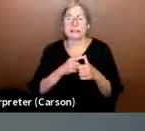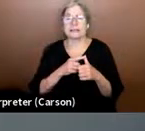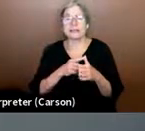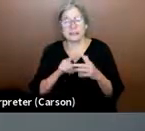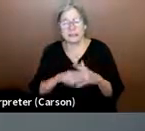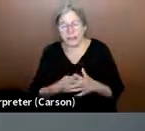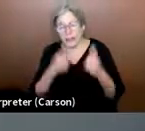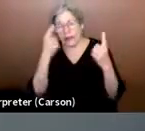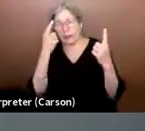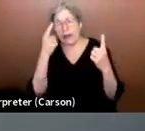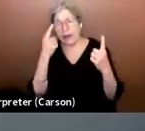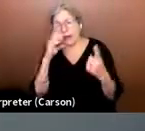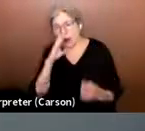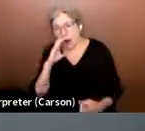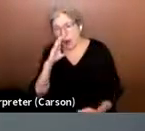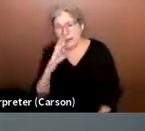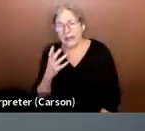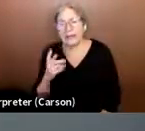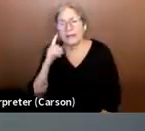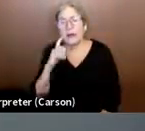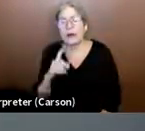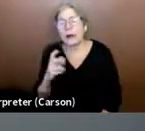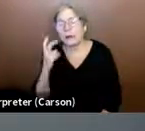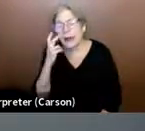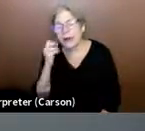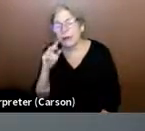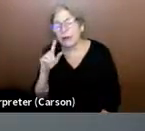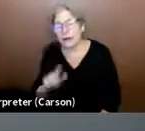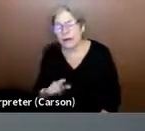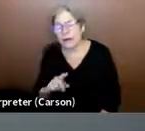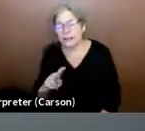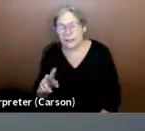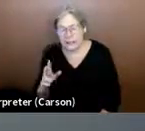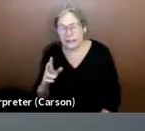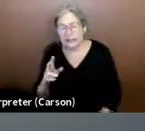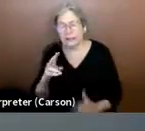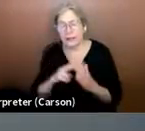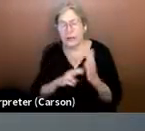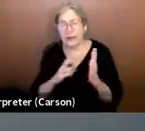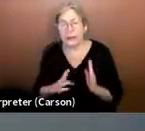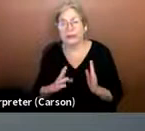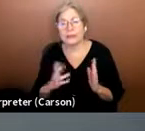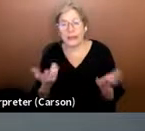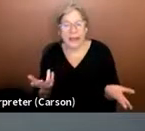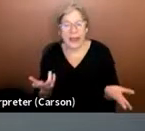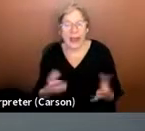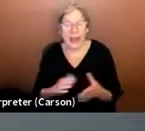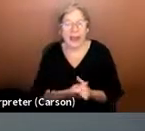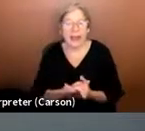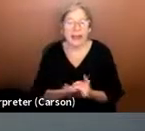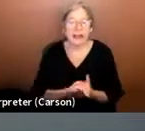comics for blind or low vision readers which is at